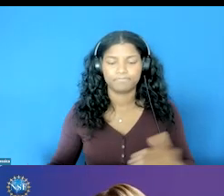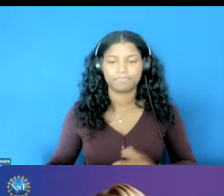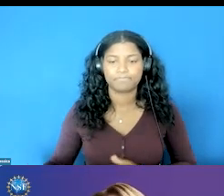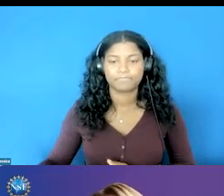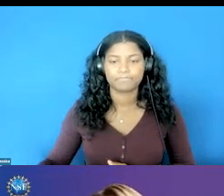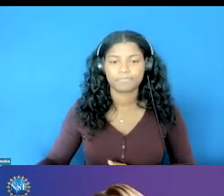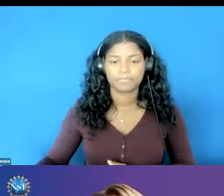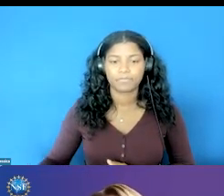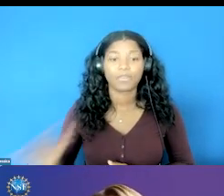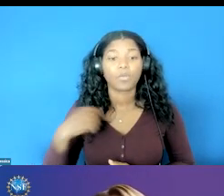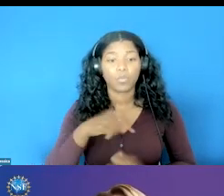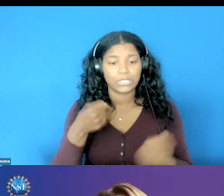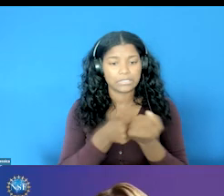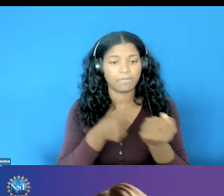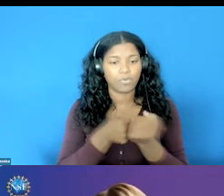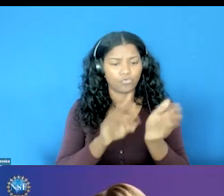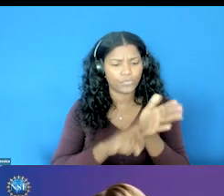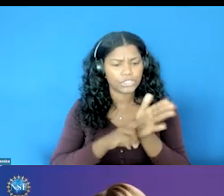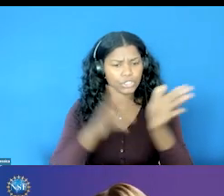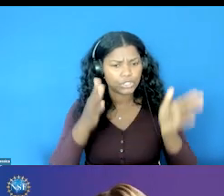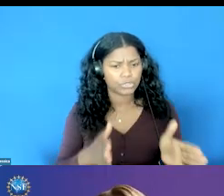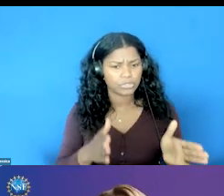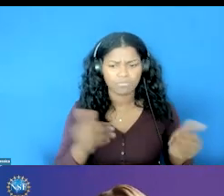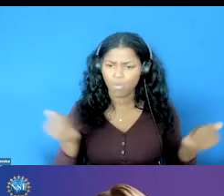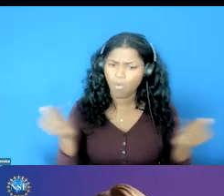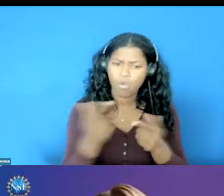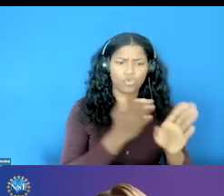We support researchers at all career stages because we understand